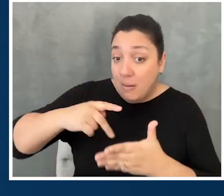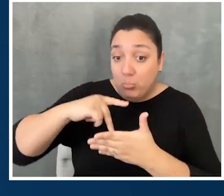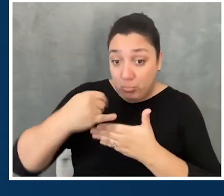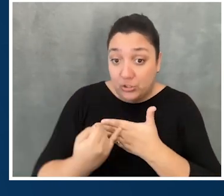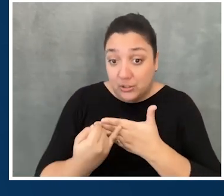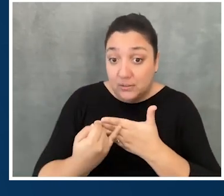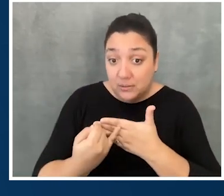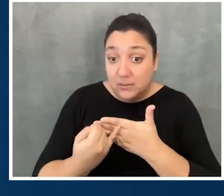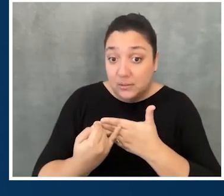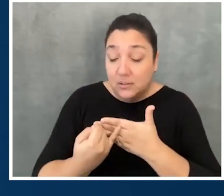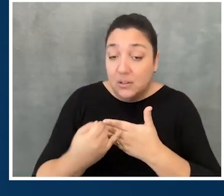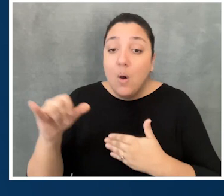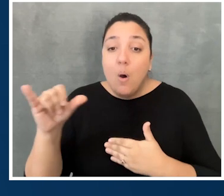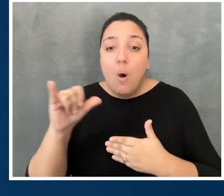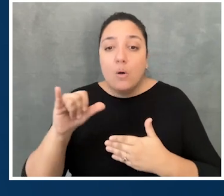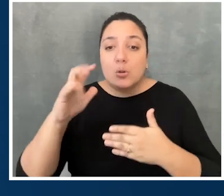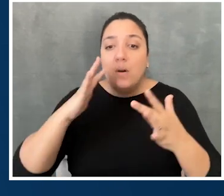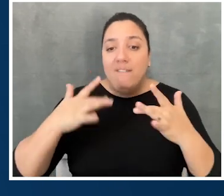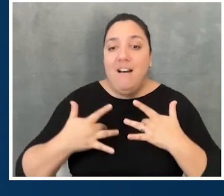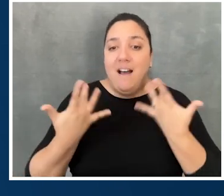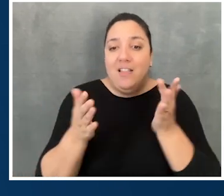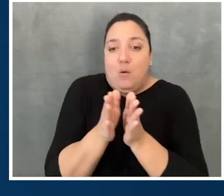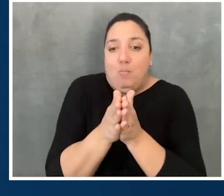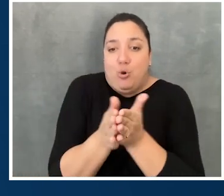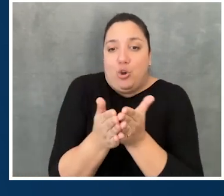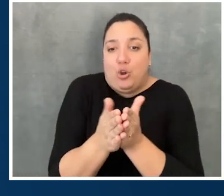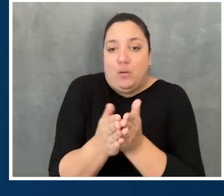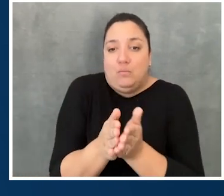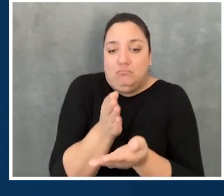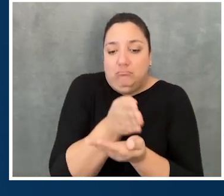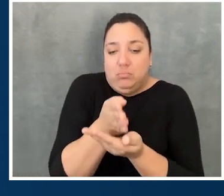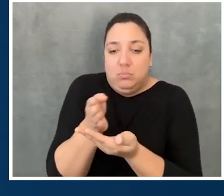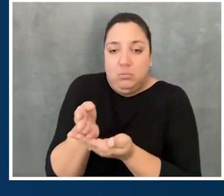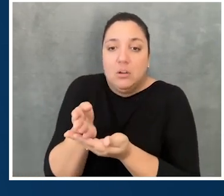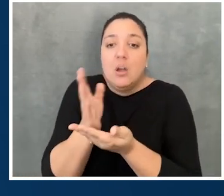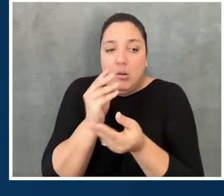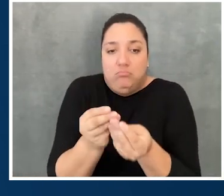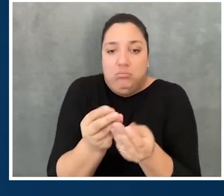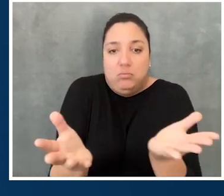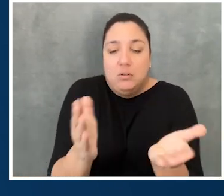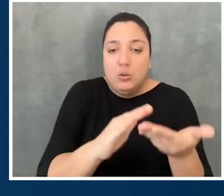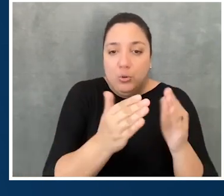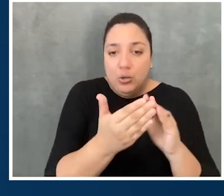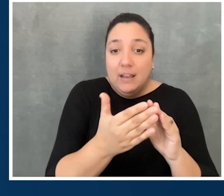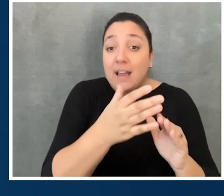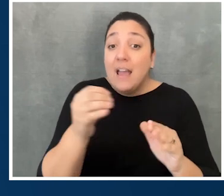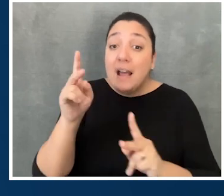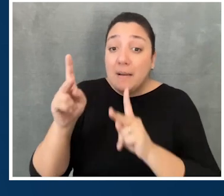in a highlight booklet that we'll create from the project and distributed to community members as well as policymakers.